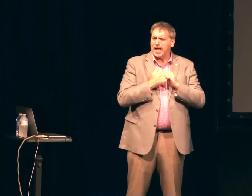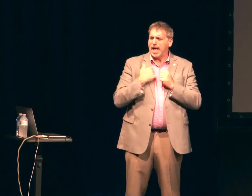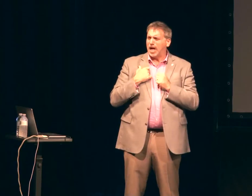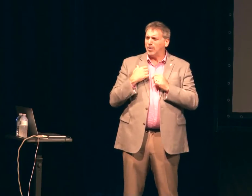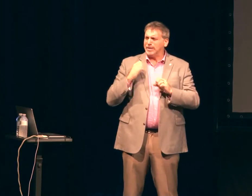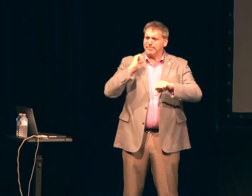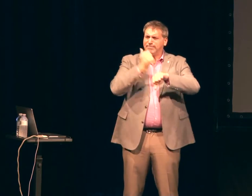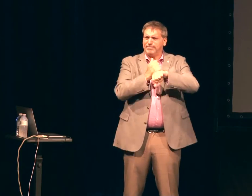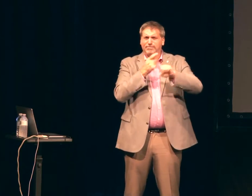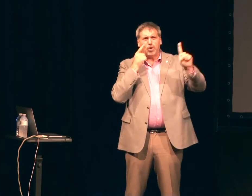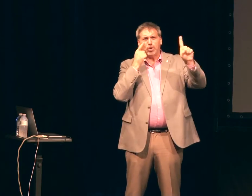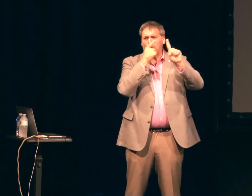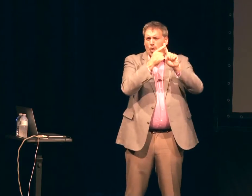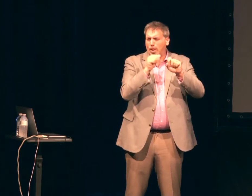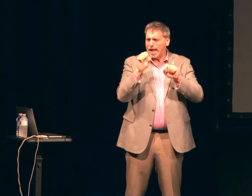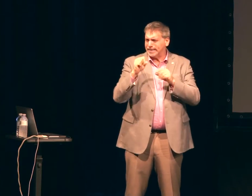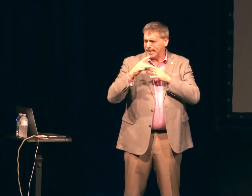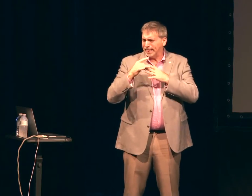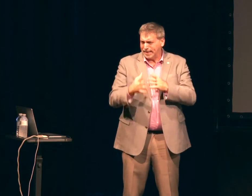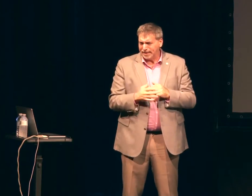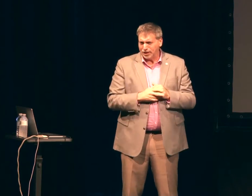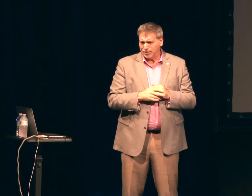Many of you are leaders in different ways. And